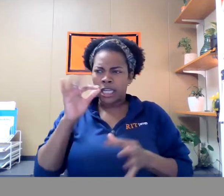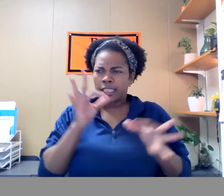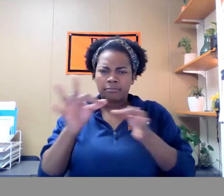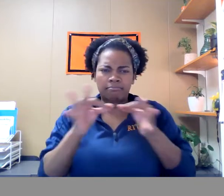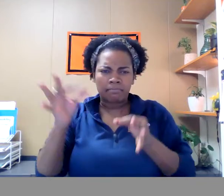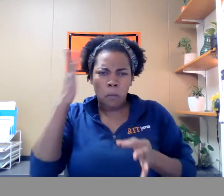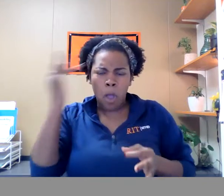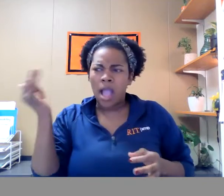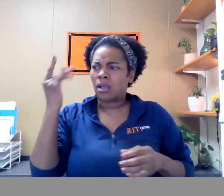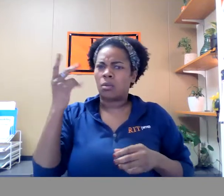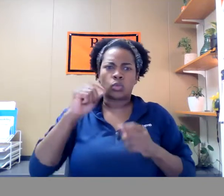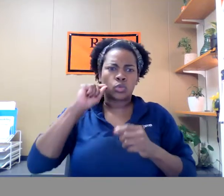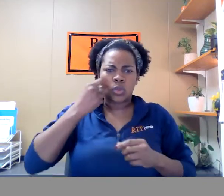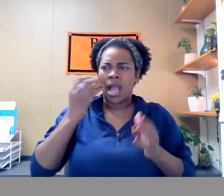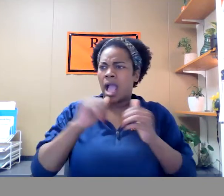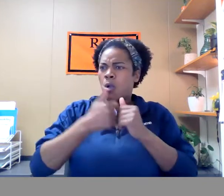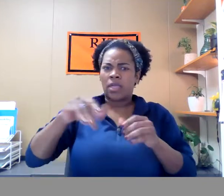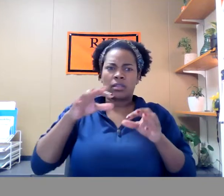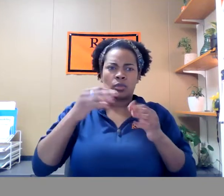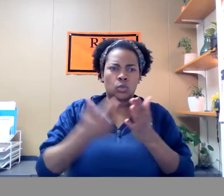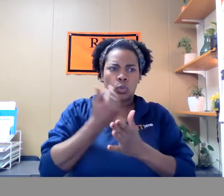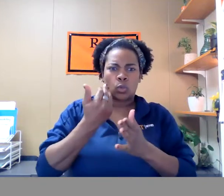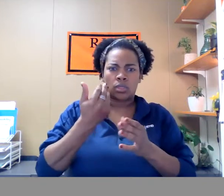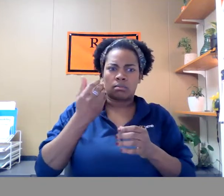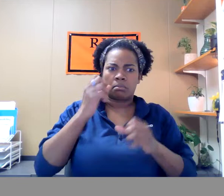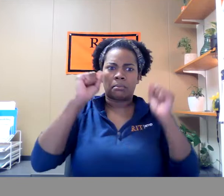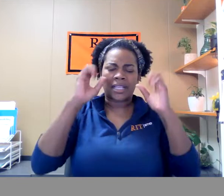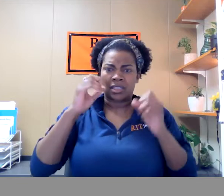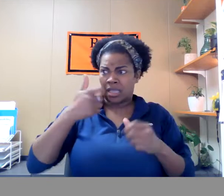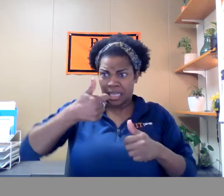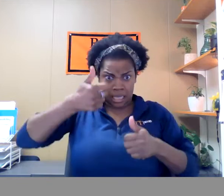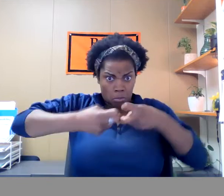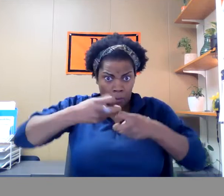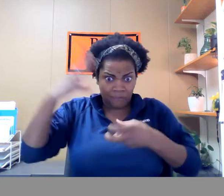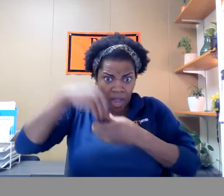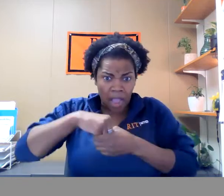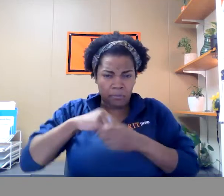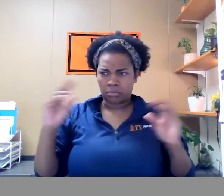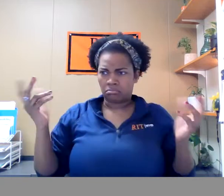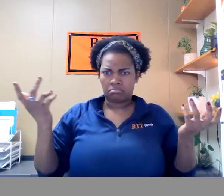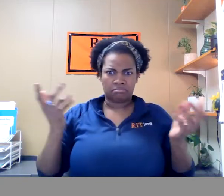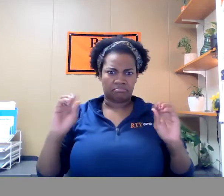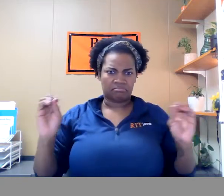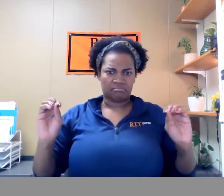That's it. That's all we're seeing. There's no why, or how this is cool or a new concept, or is there a problem?